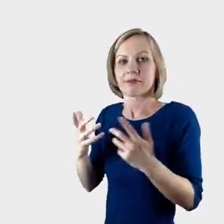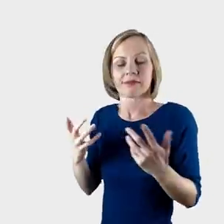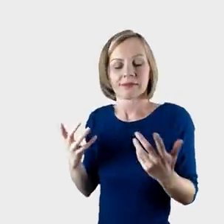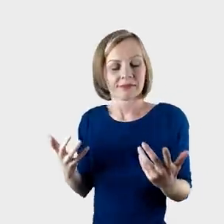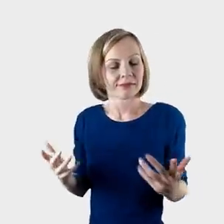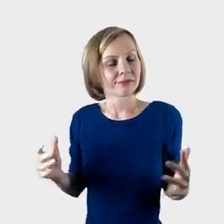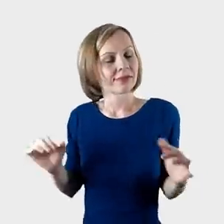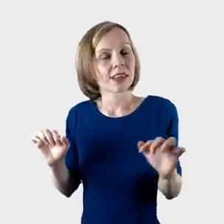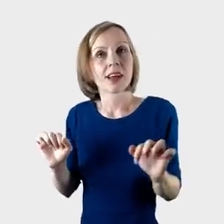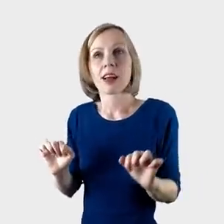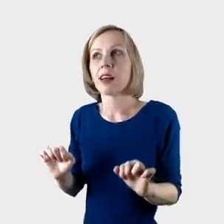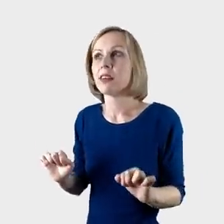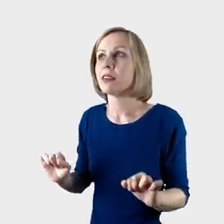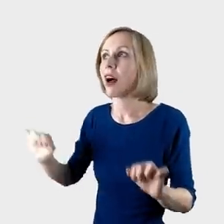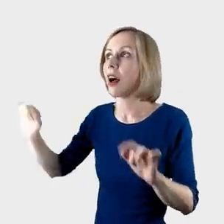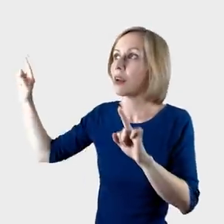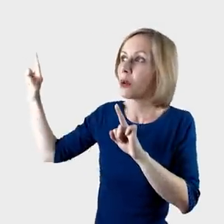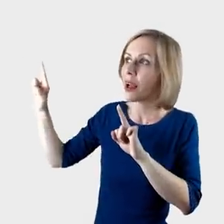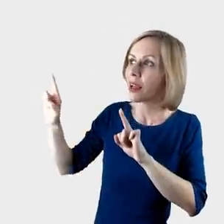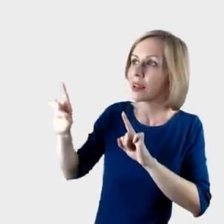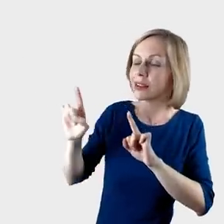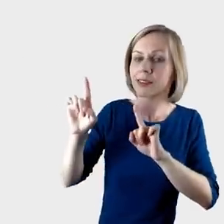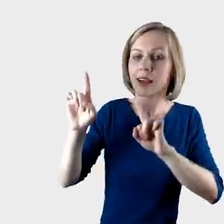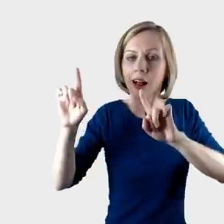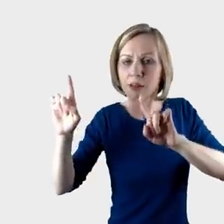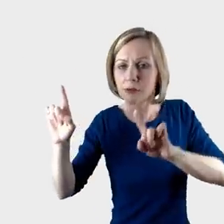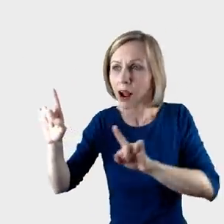And as I wait